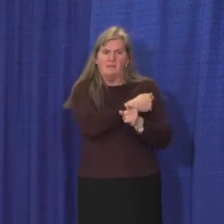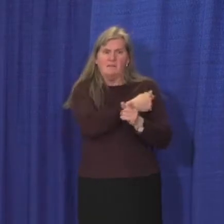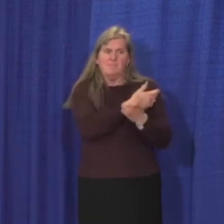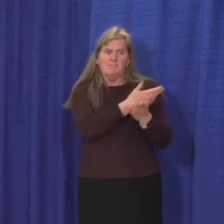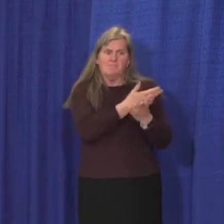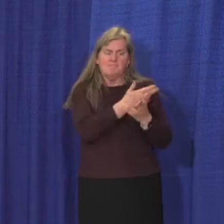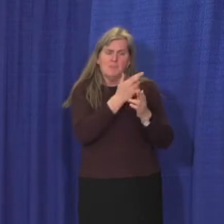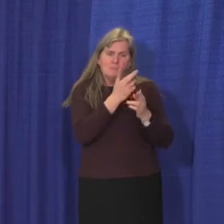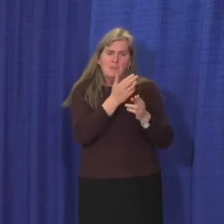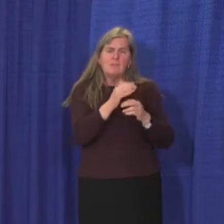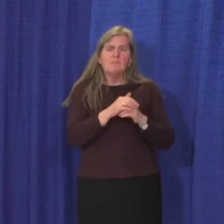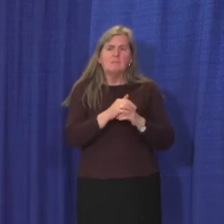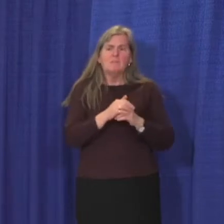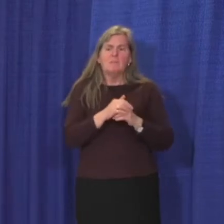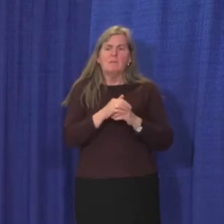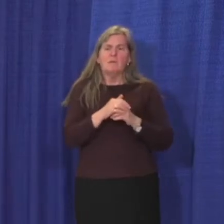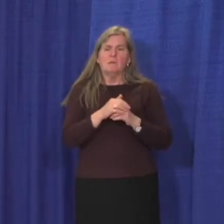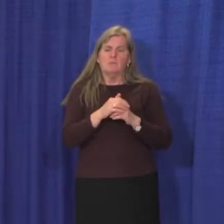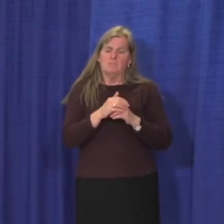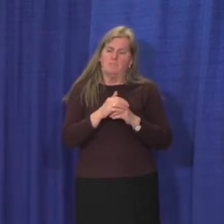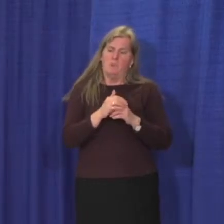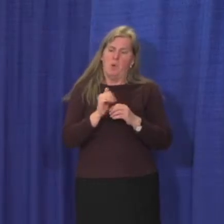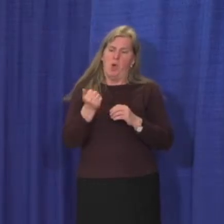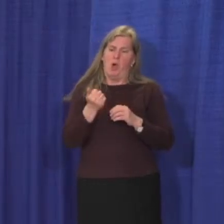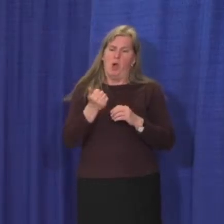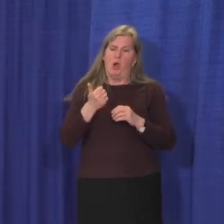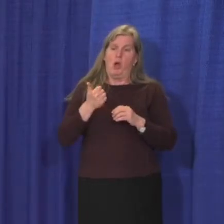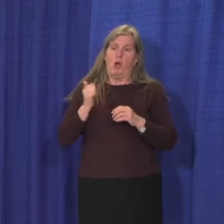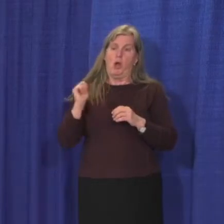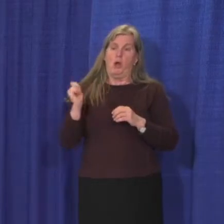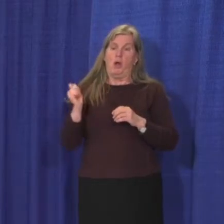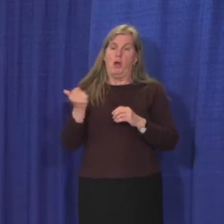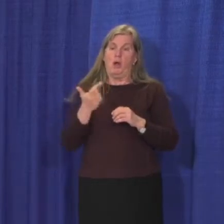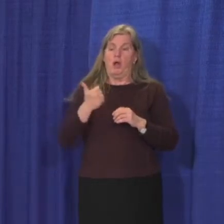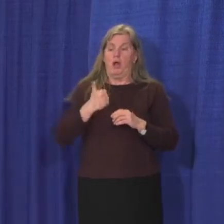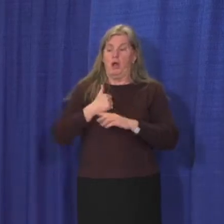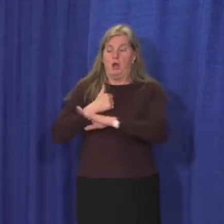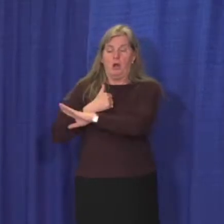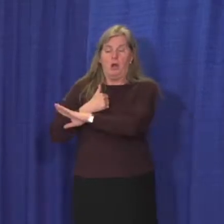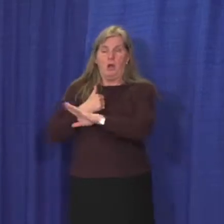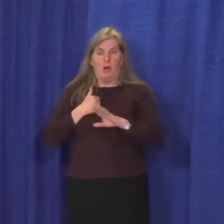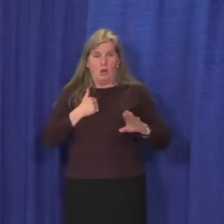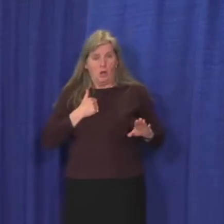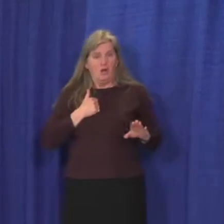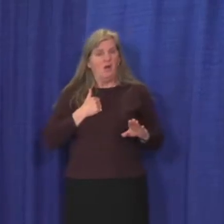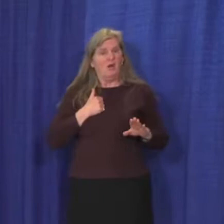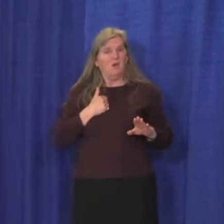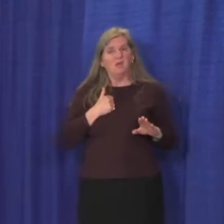Canadians is well within the provisions of the civil